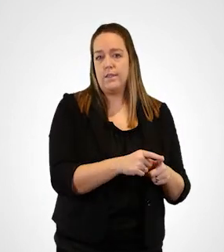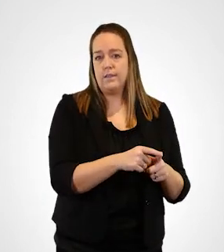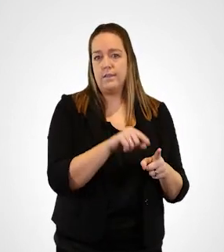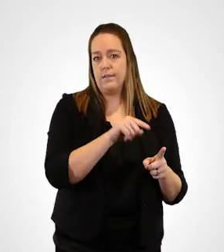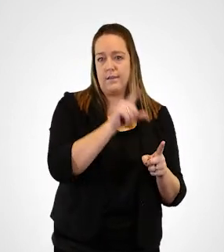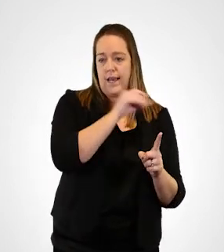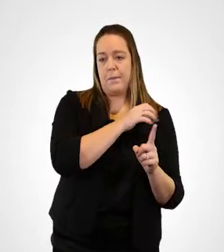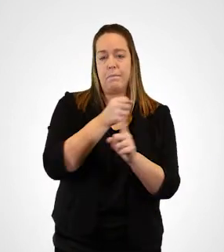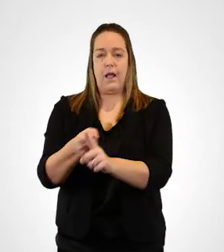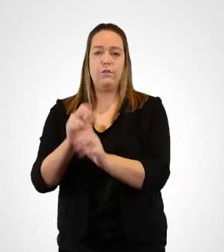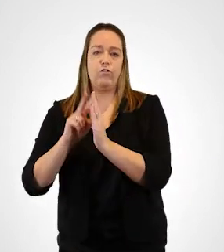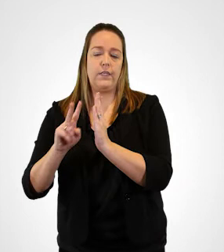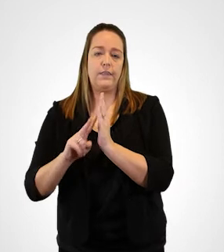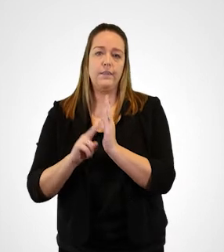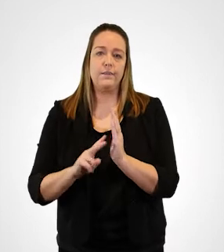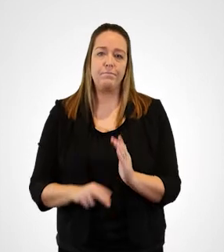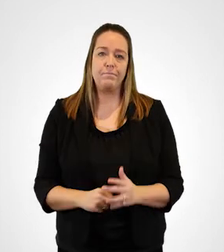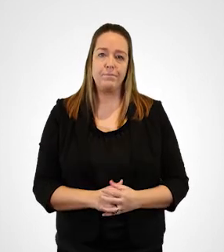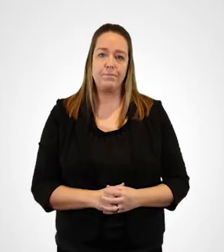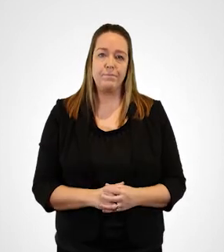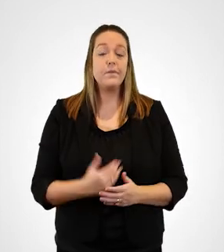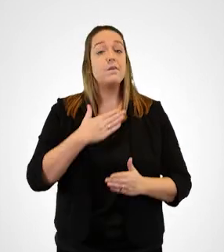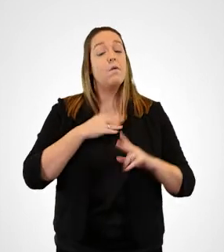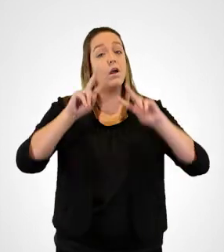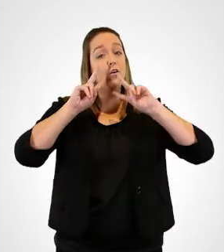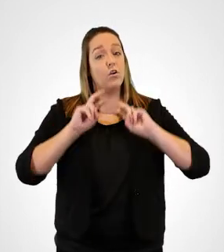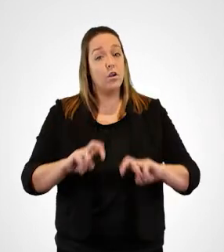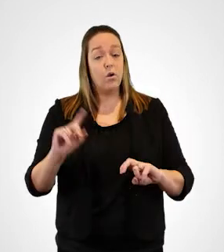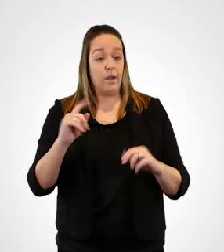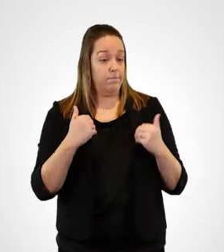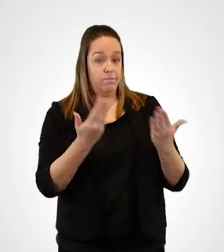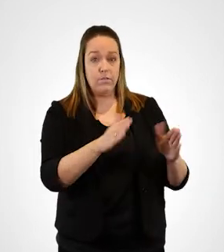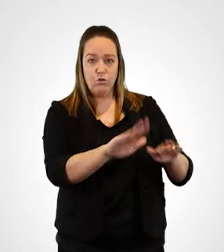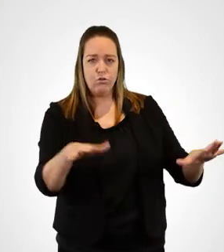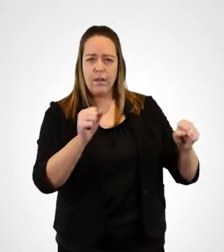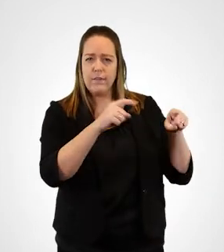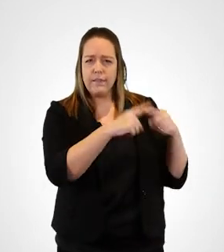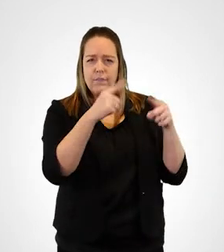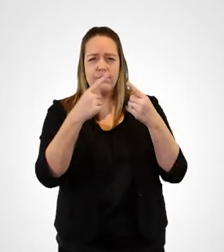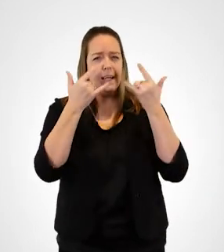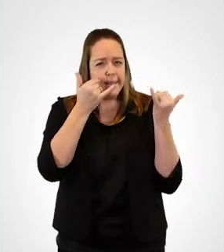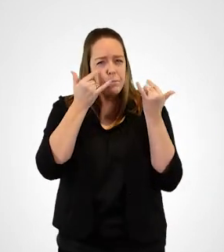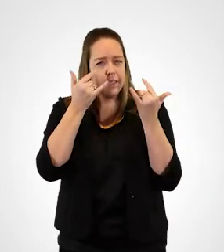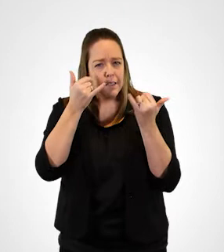that might impact on their reading levels. Now, in this study we gave the children a lot of different assessments,